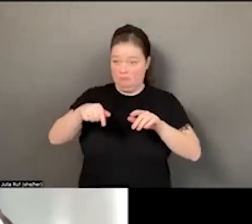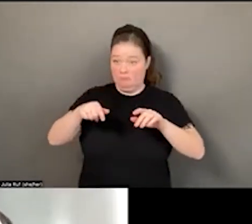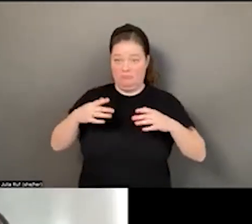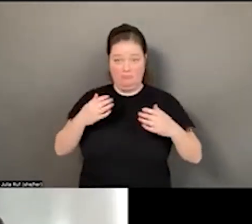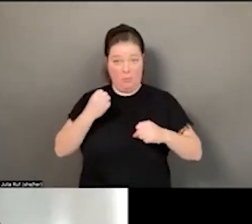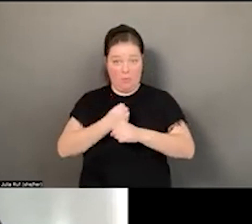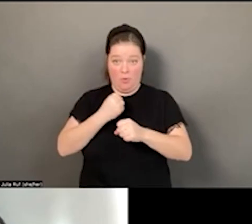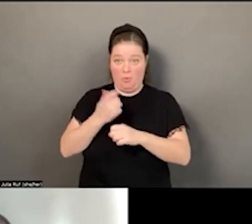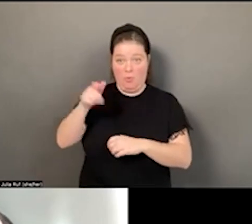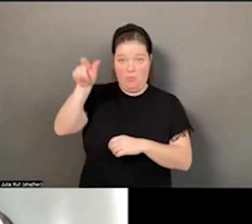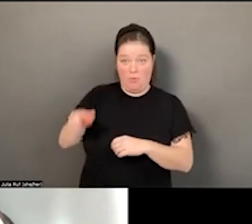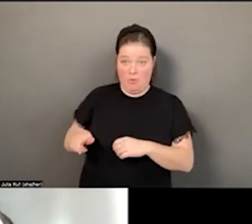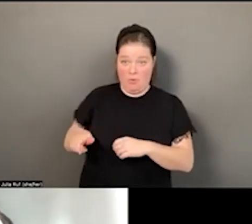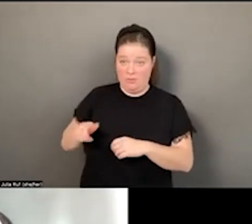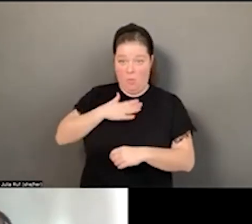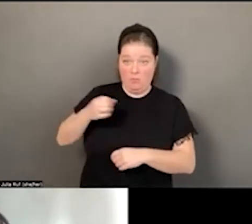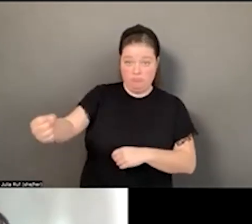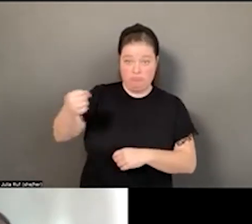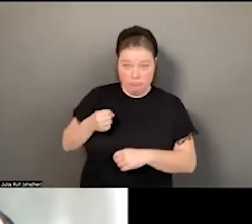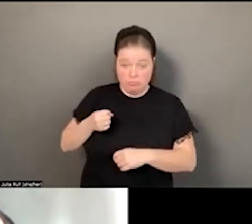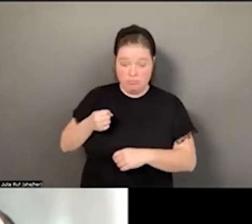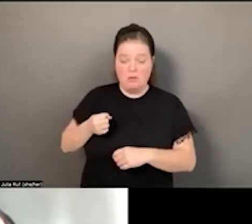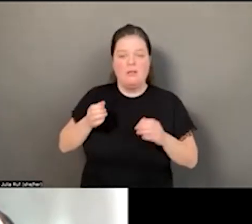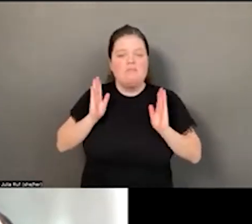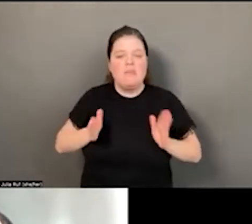And then another piece of legislation concerning employment as well is